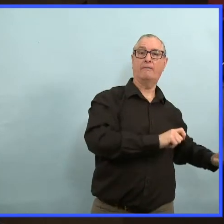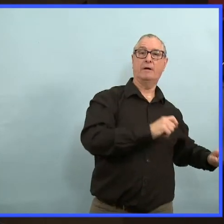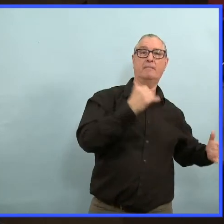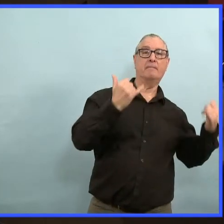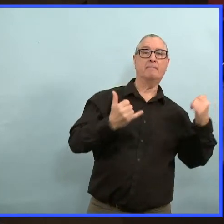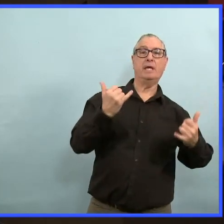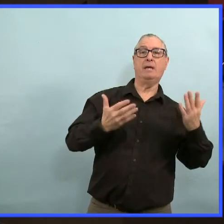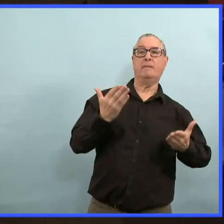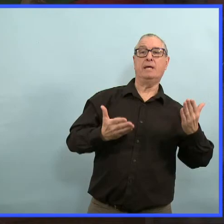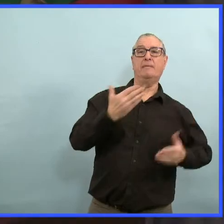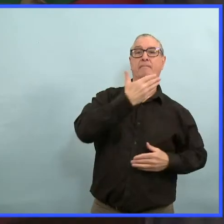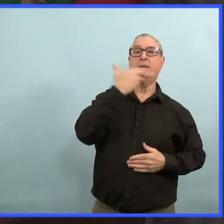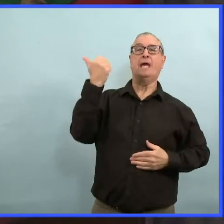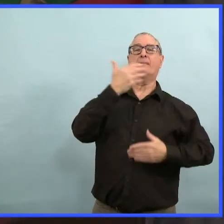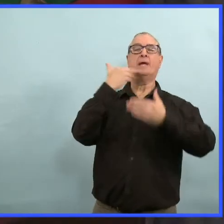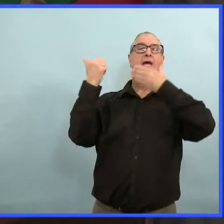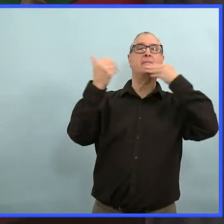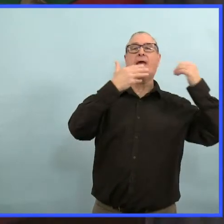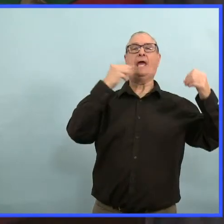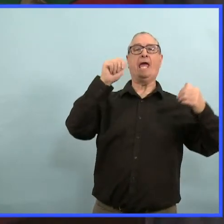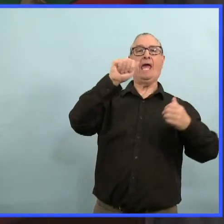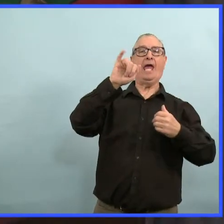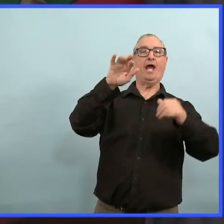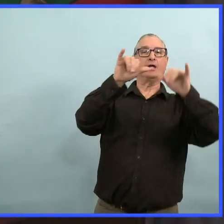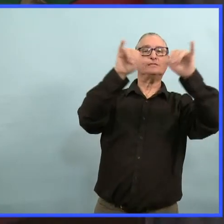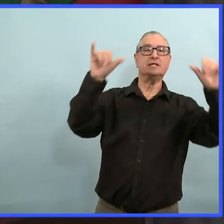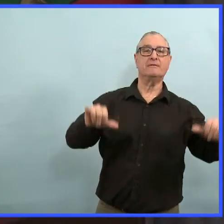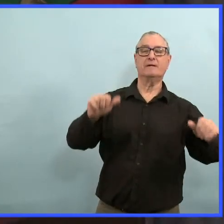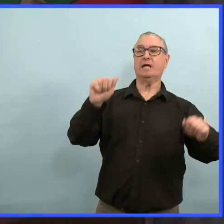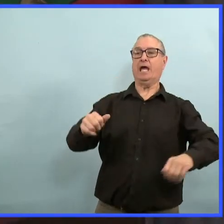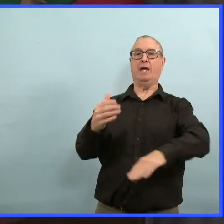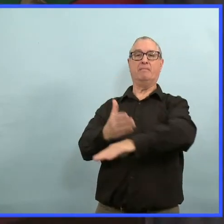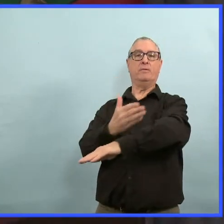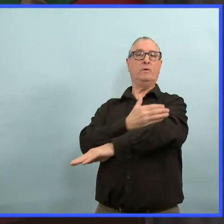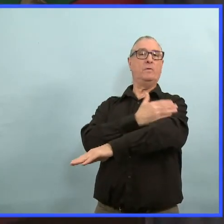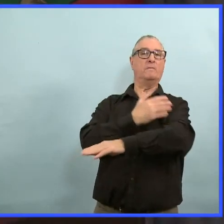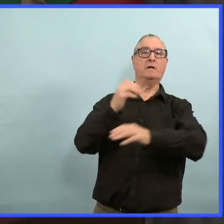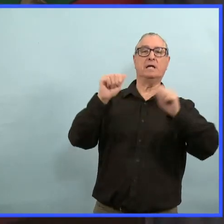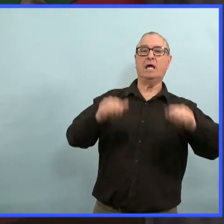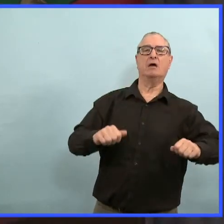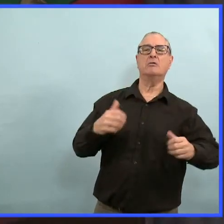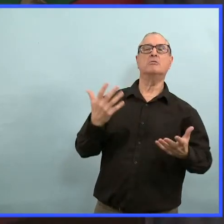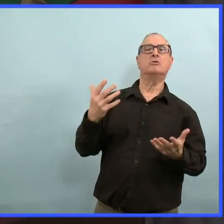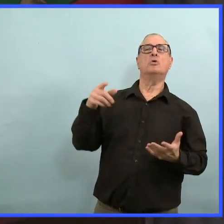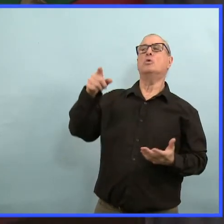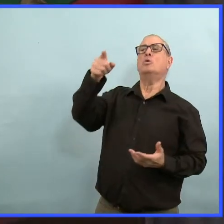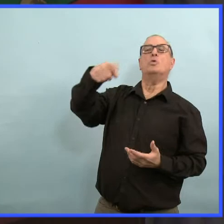so so again we have many business support programs in place currently and